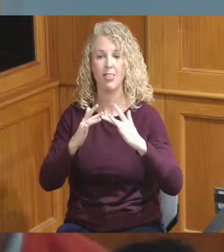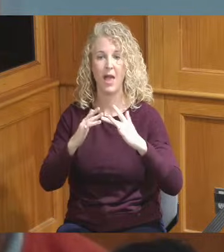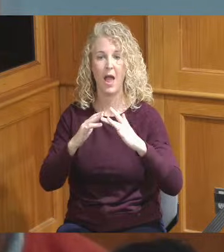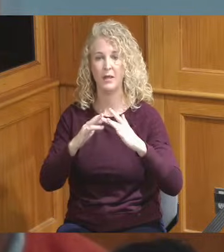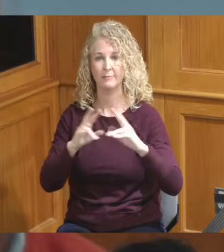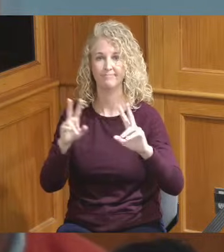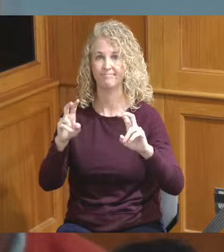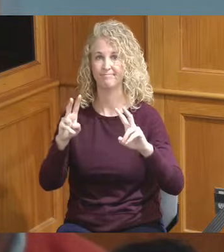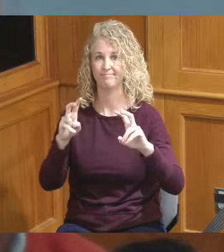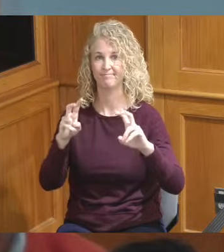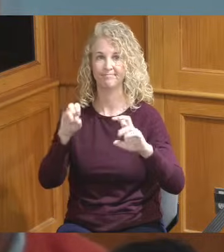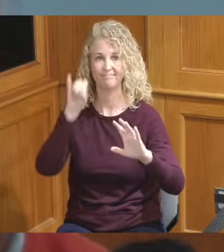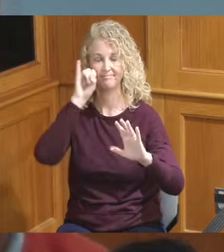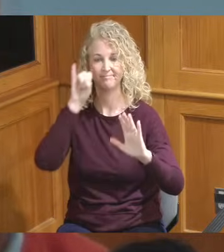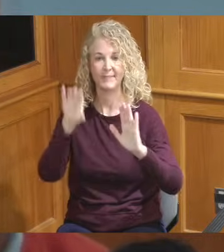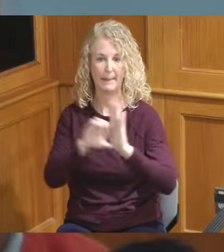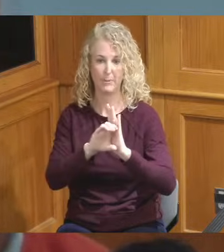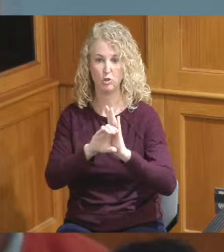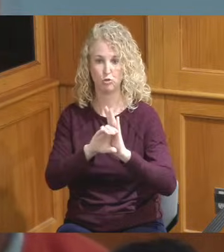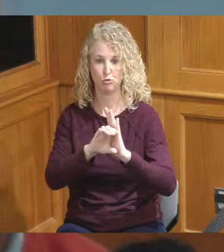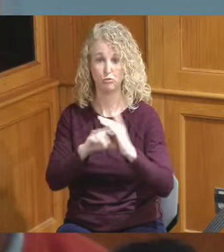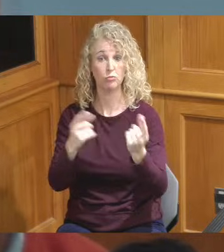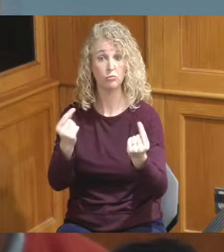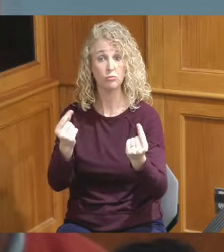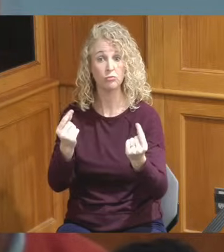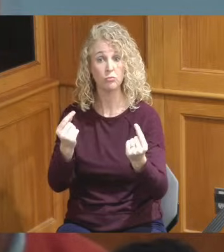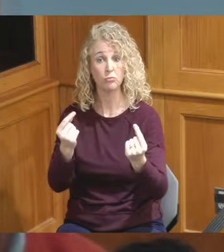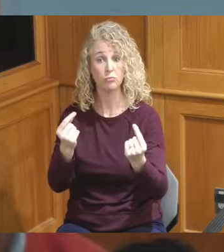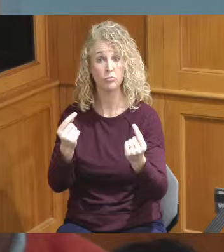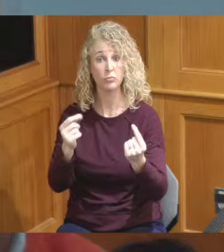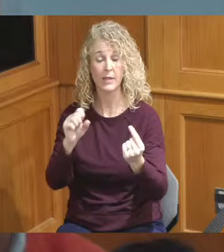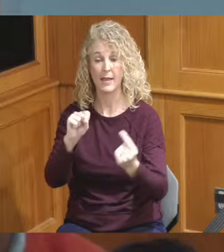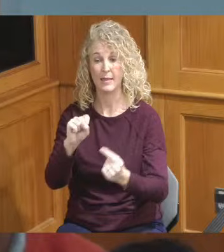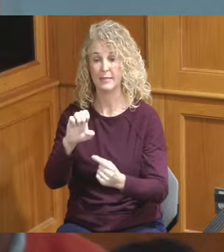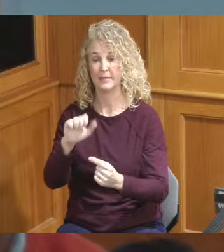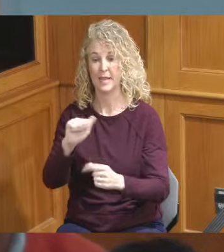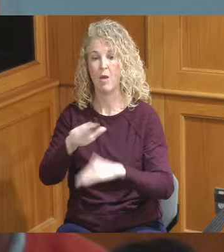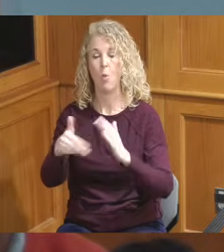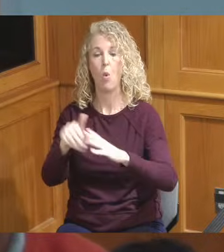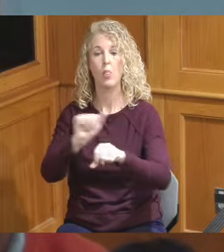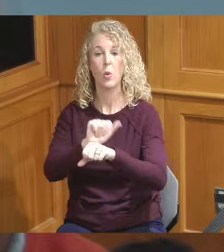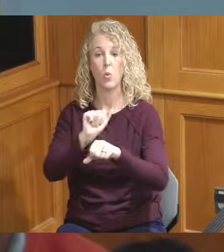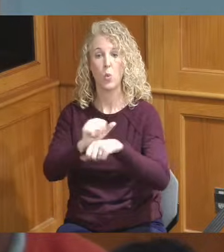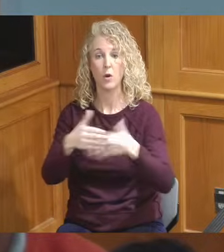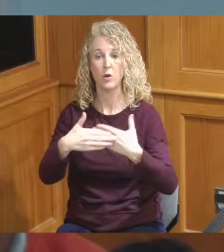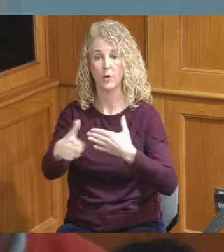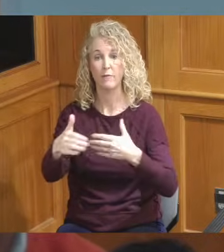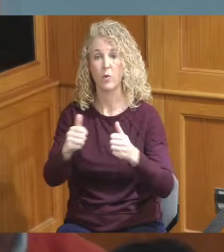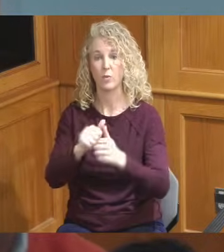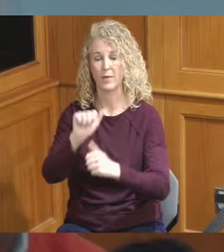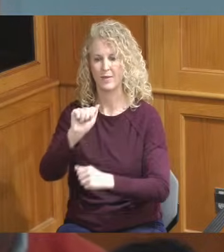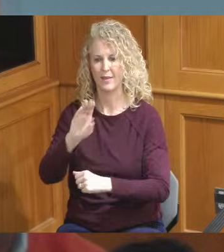facility itself. It it will benefit the FCA and all the work going forward with GABP currently.